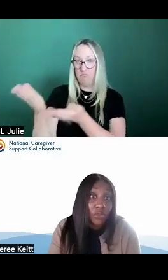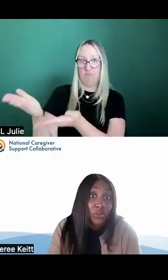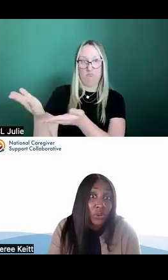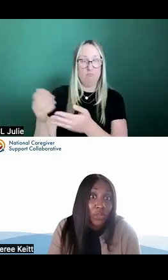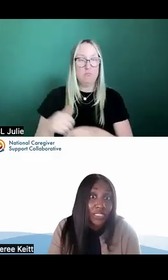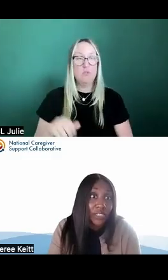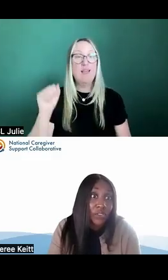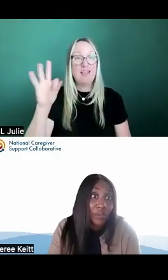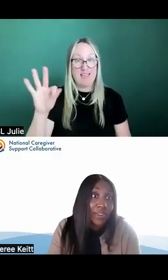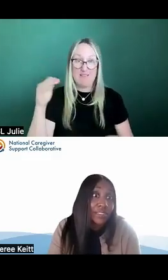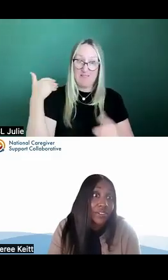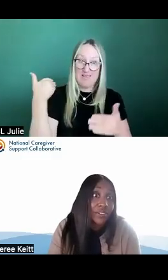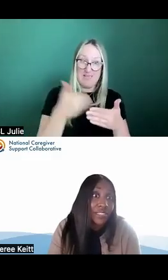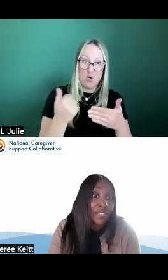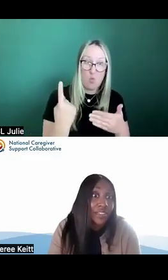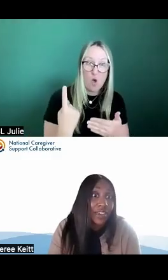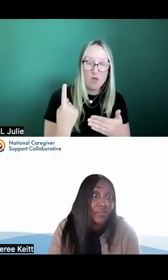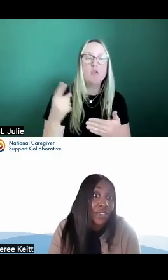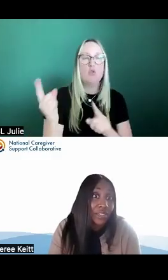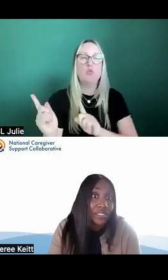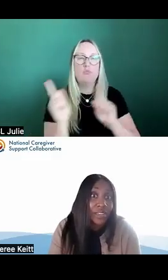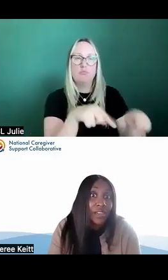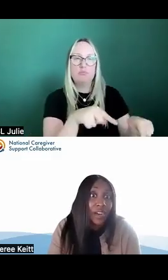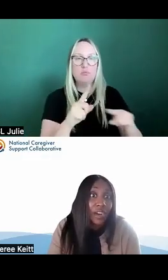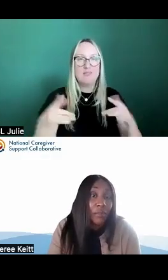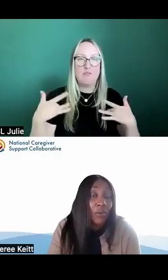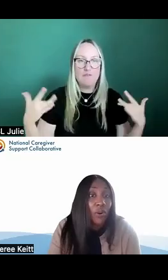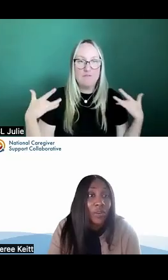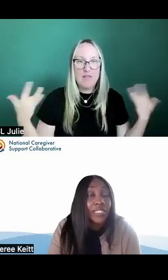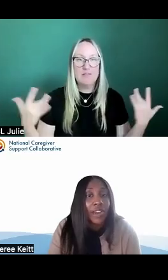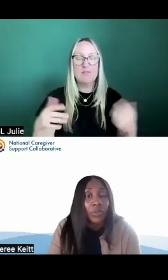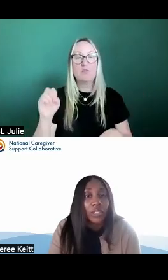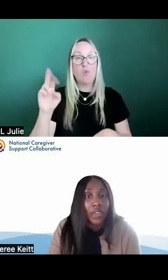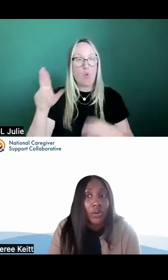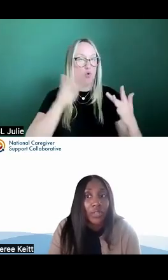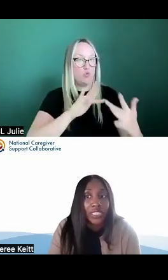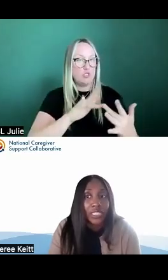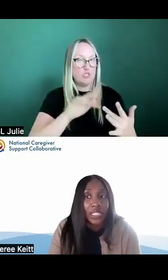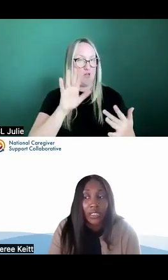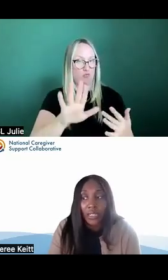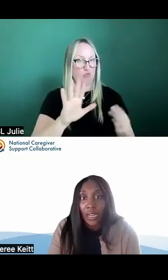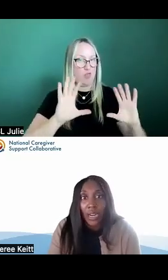to a coalition, you might consider attending an event or reaching out to that coalition